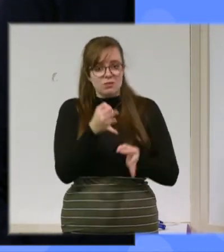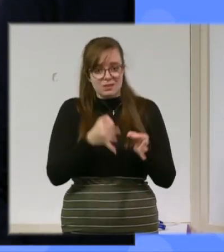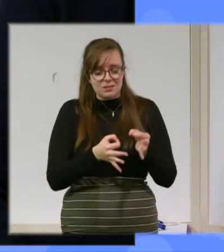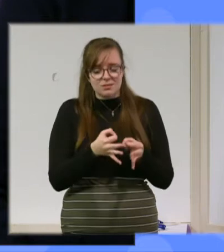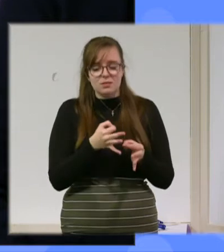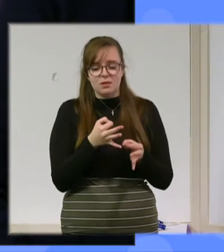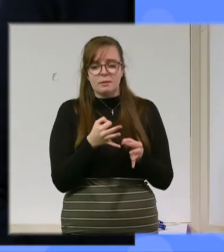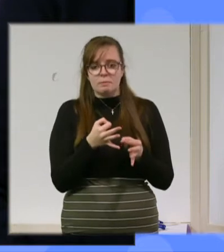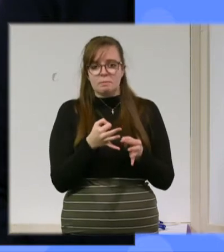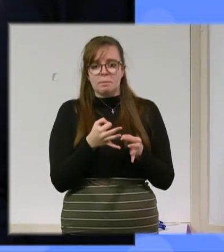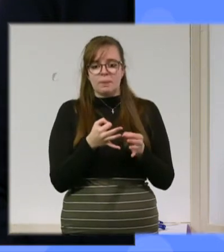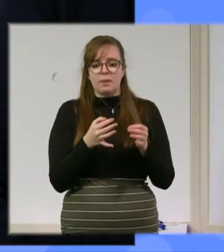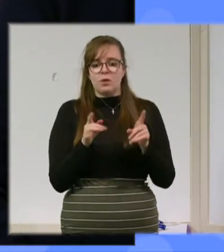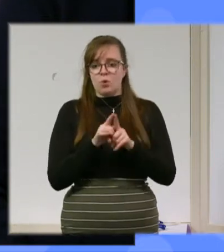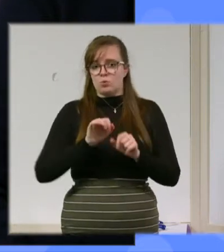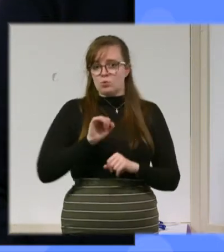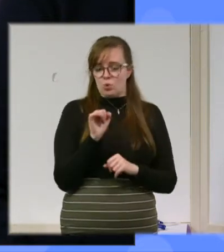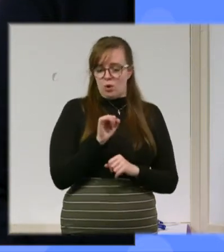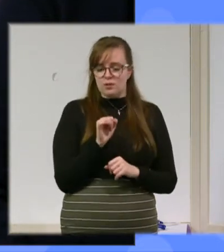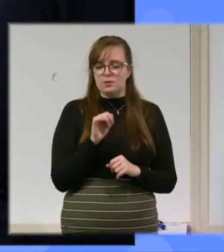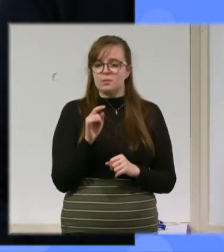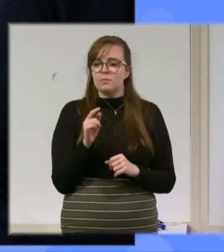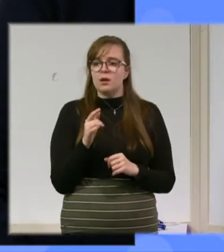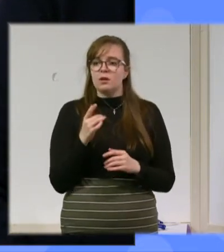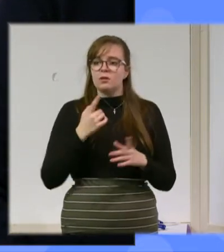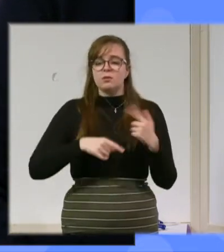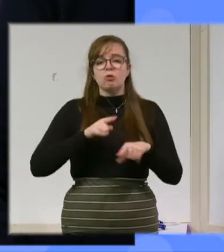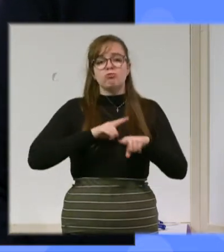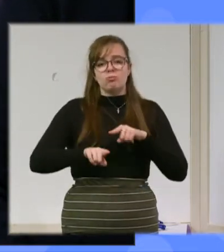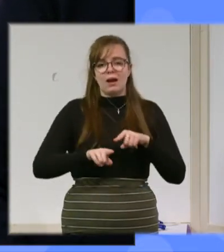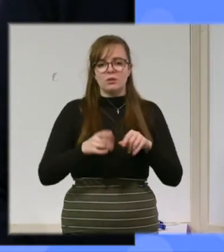in Scotland and while what you're trying to do is very different